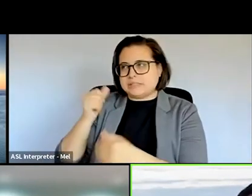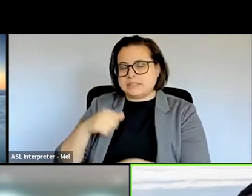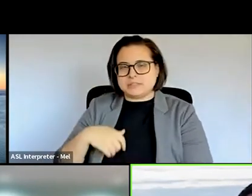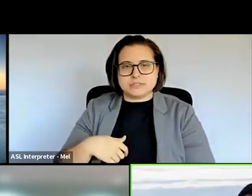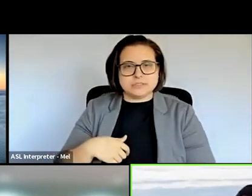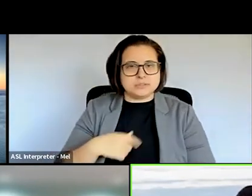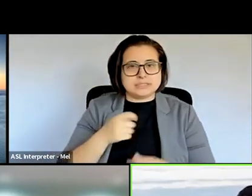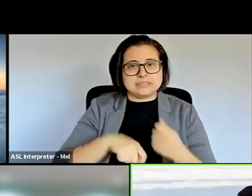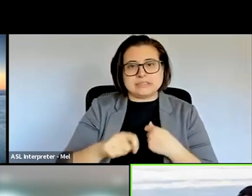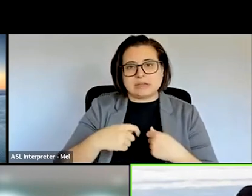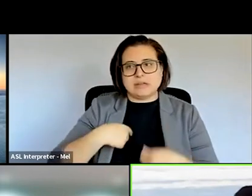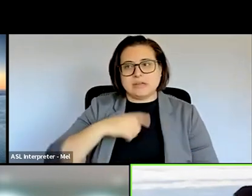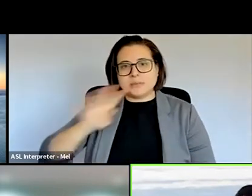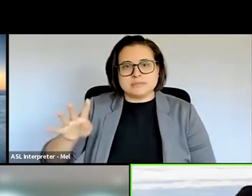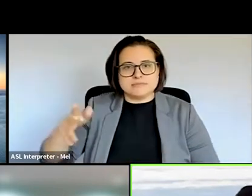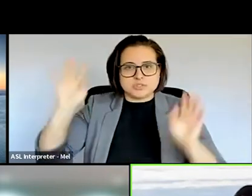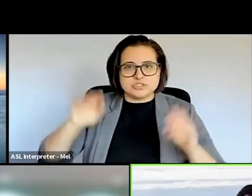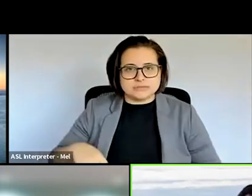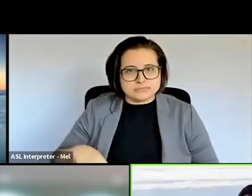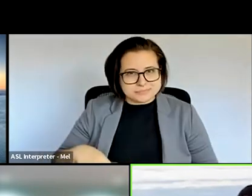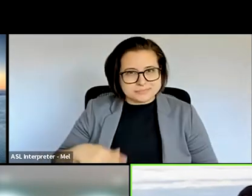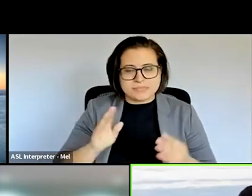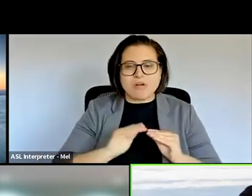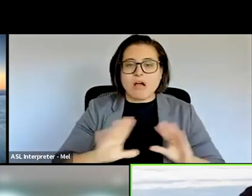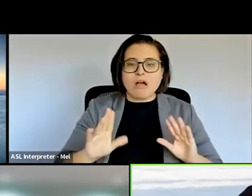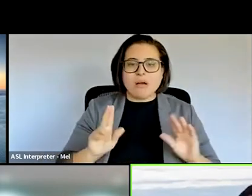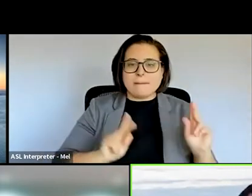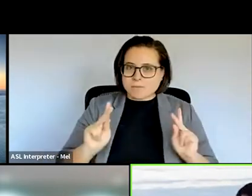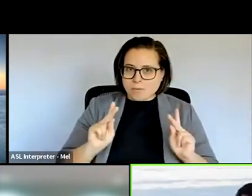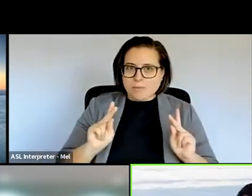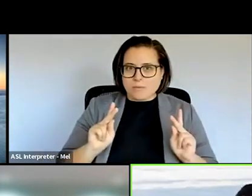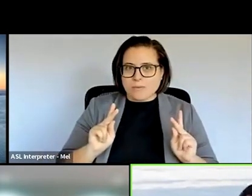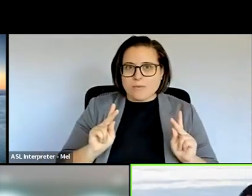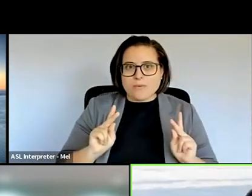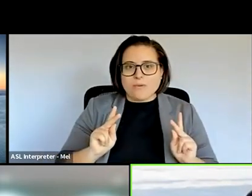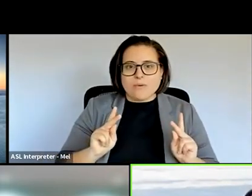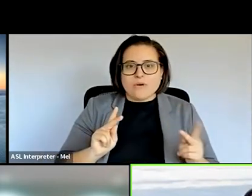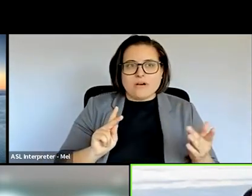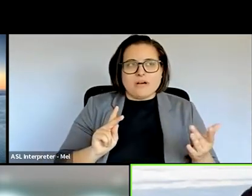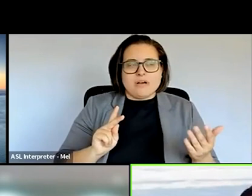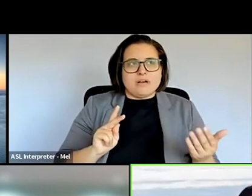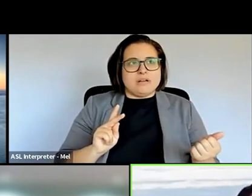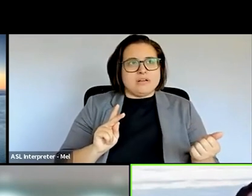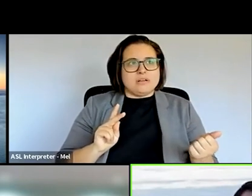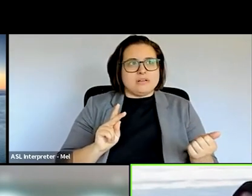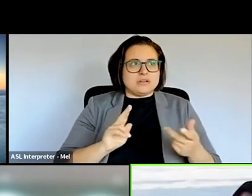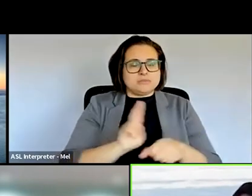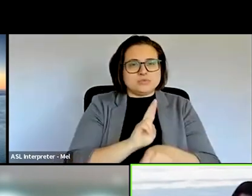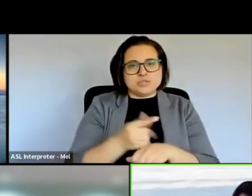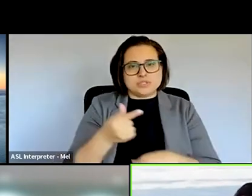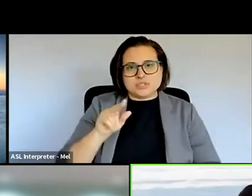There are lots of people who are working with GUIs, so for example, during COVID, when